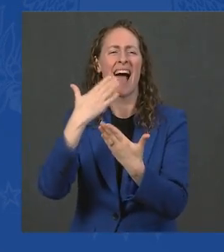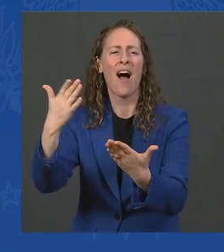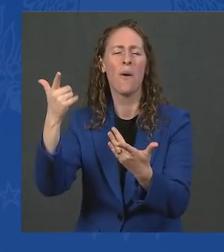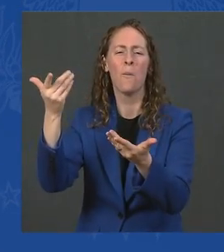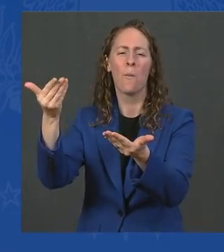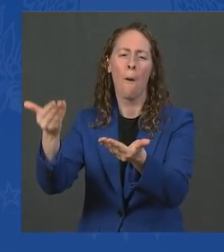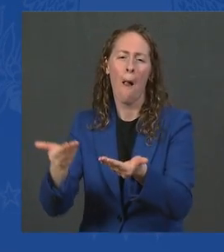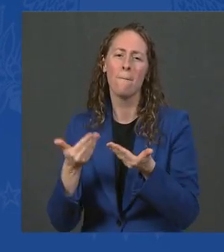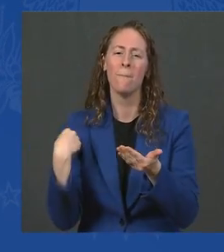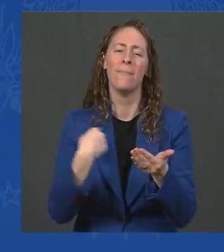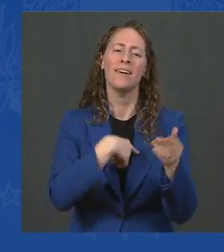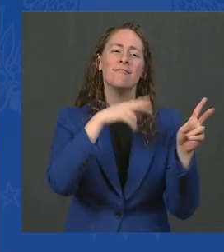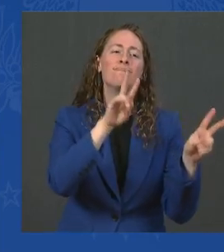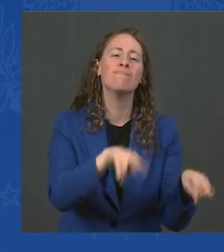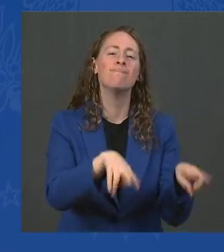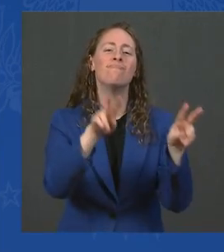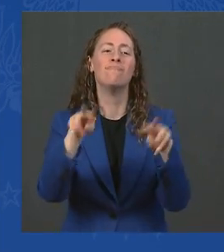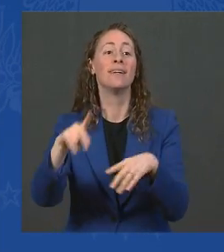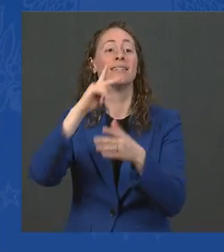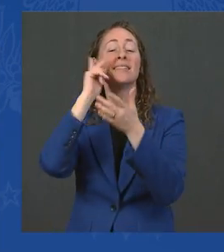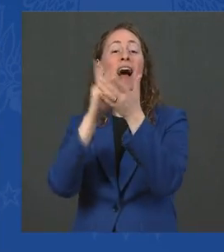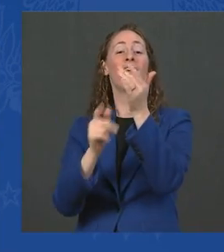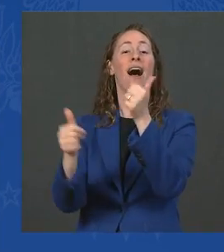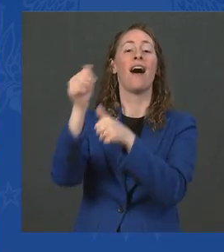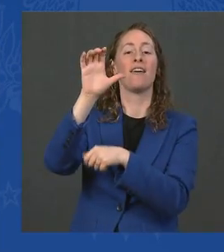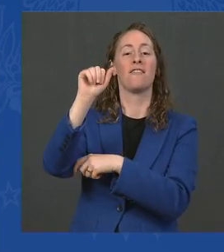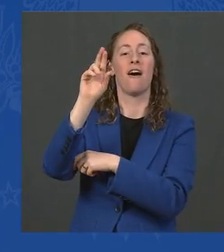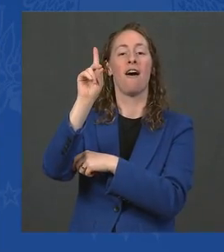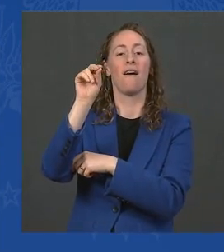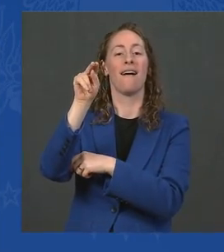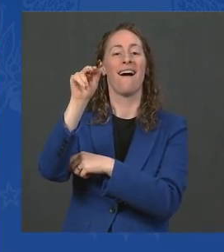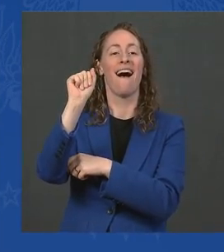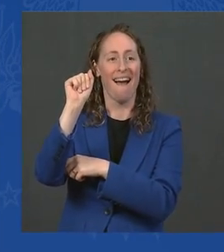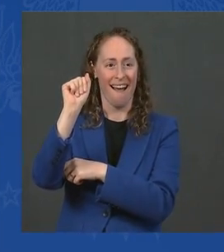and Secretary Cordona and Mayor Bowser,